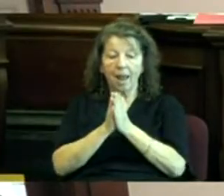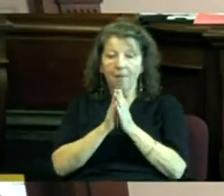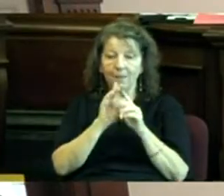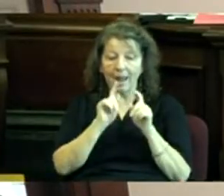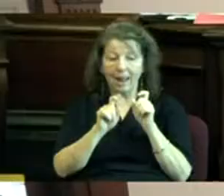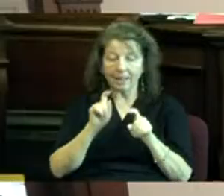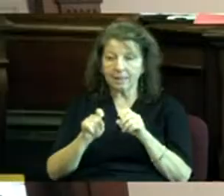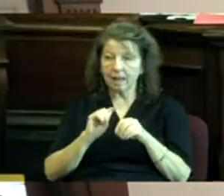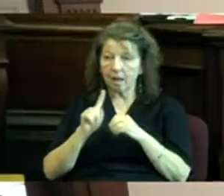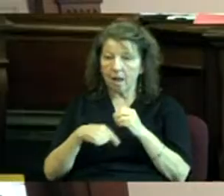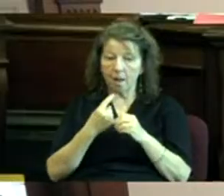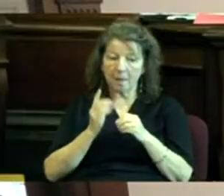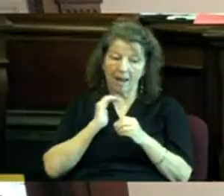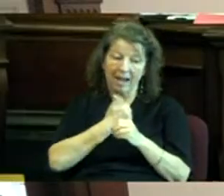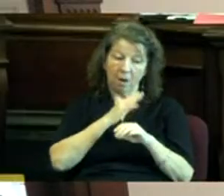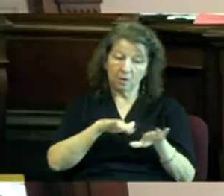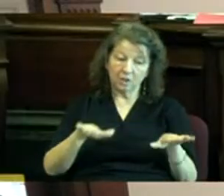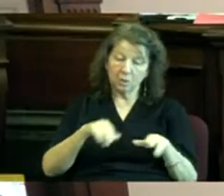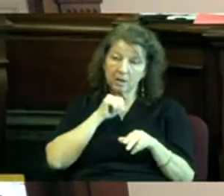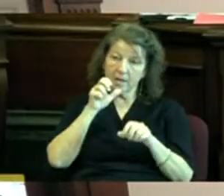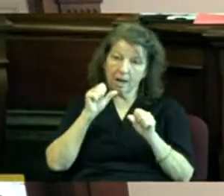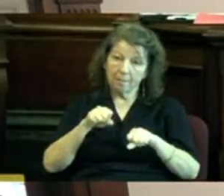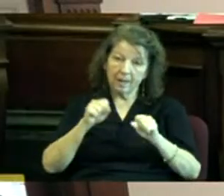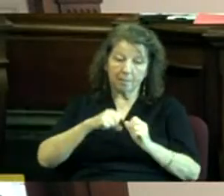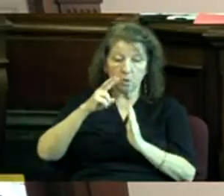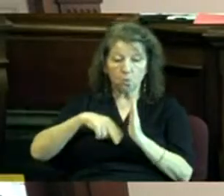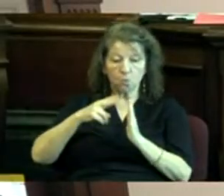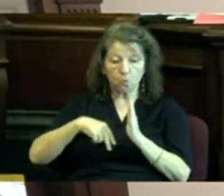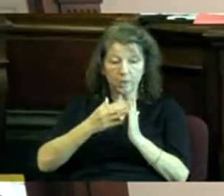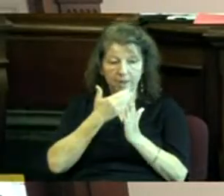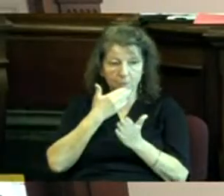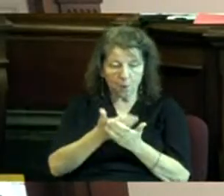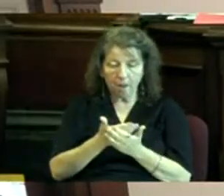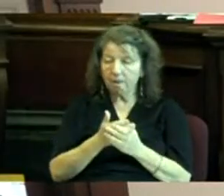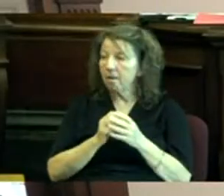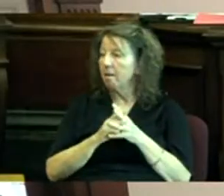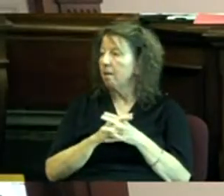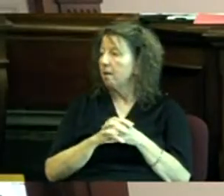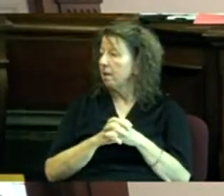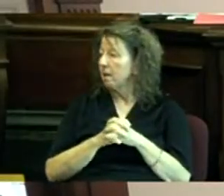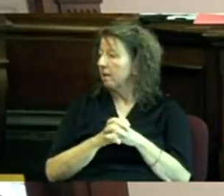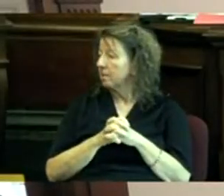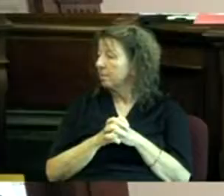school district has come before us and I have asked them about